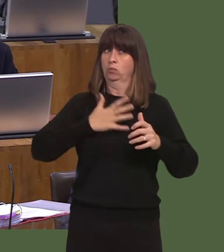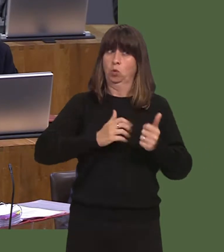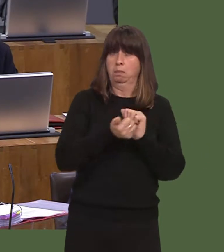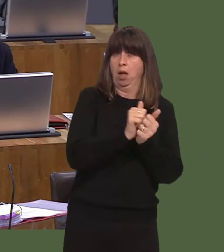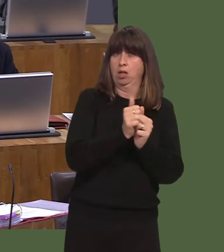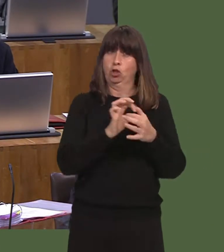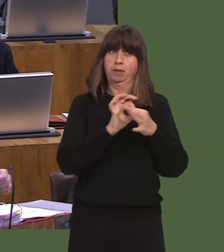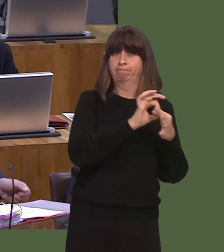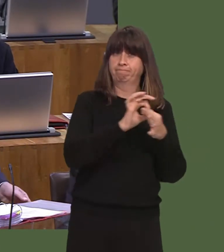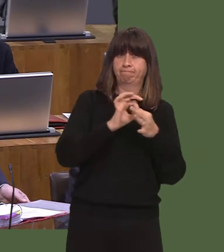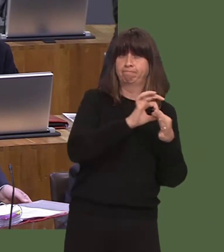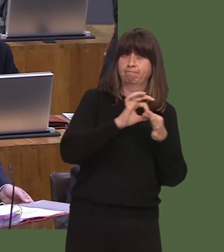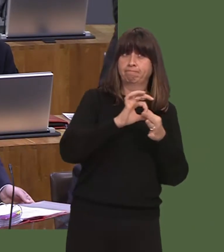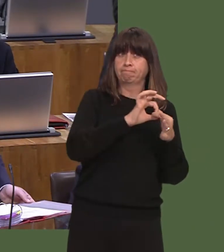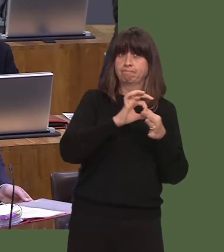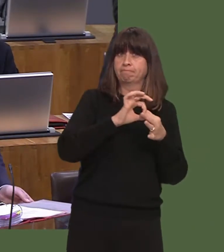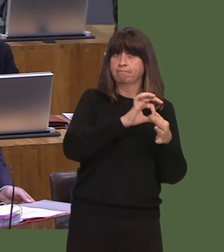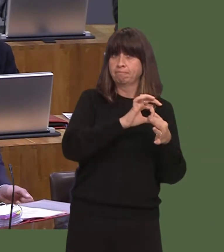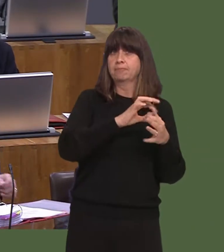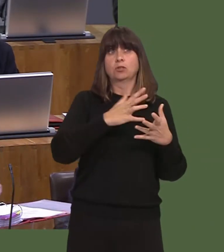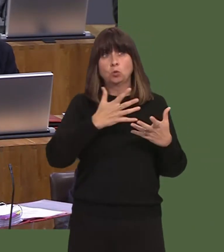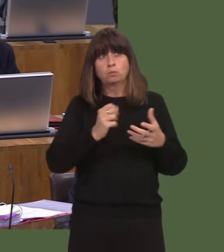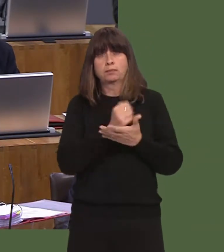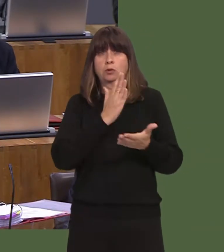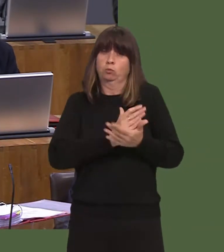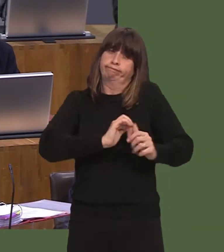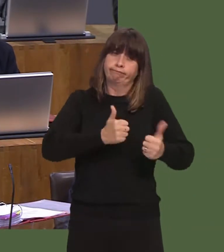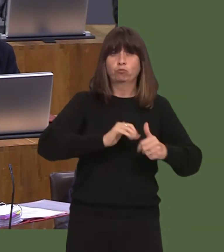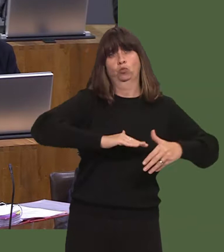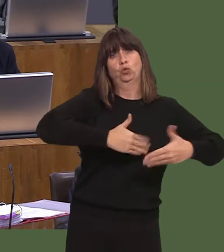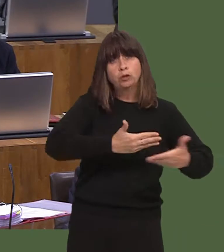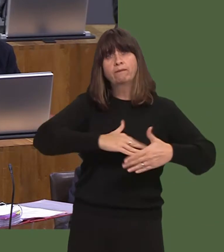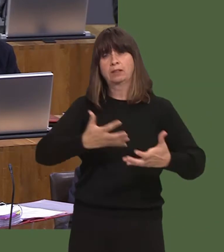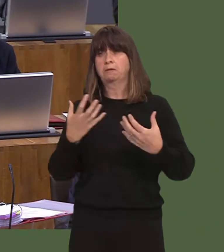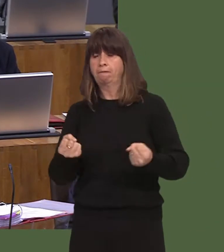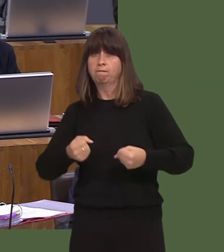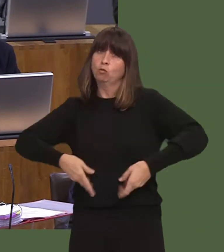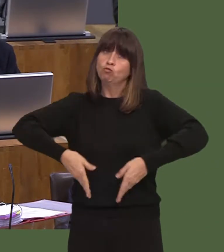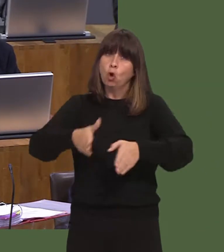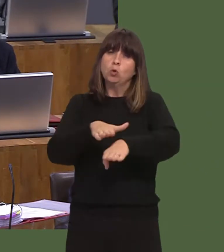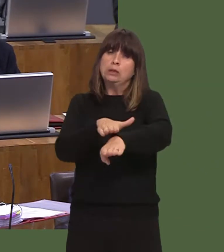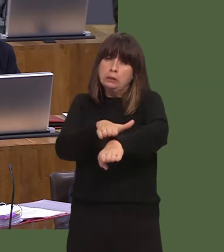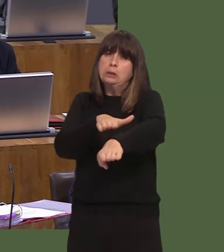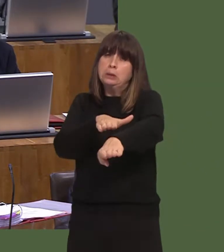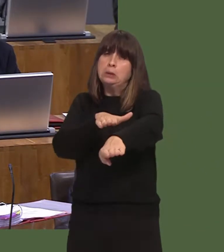to fund and provide access to key services and facilities, to tackle road congestion,